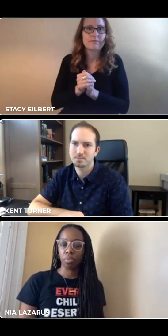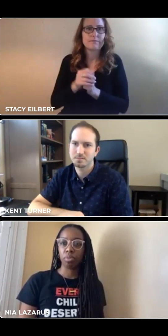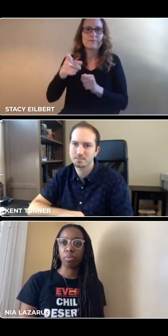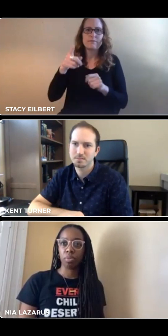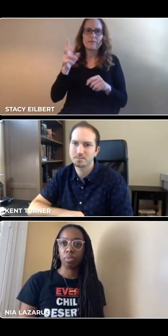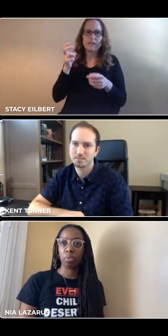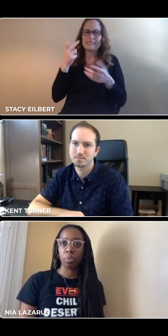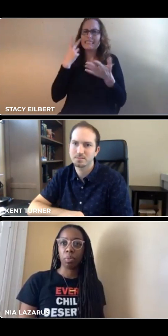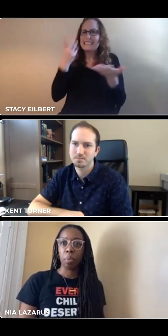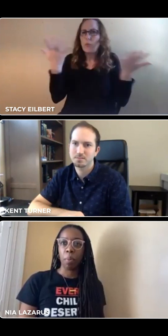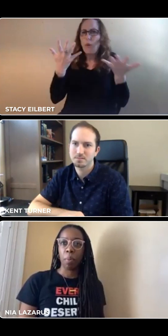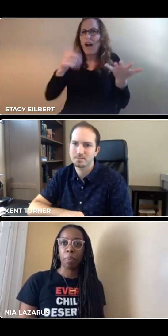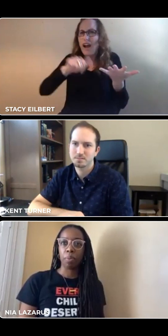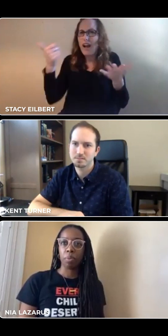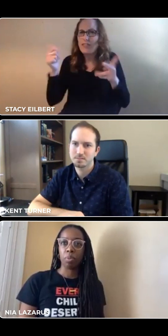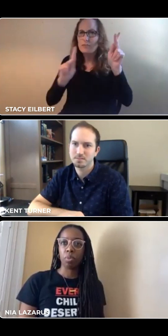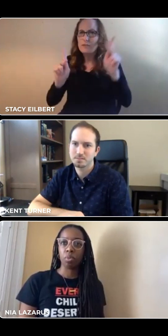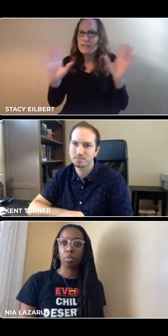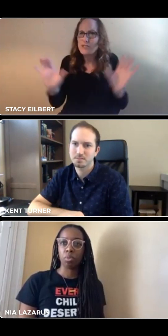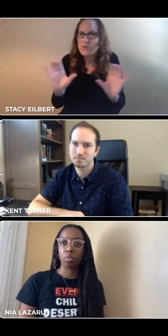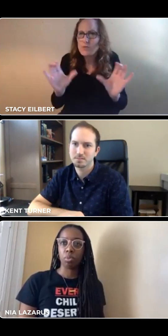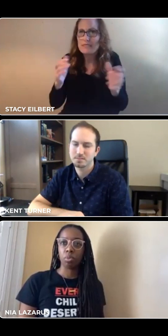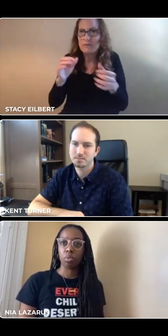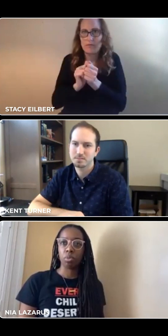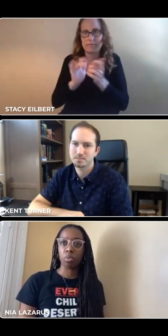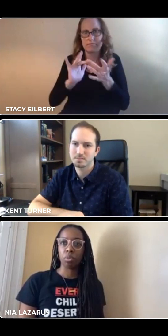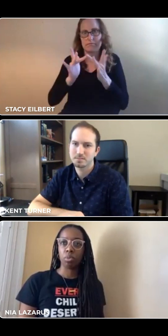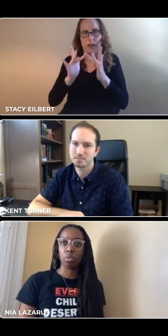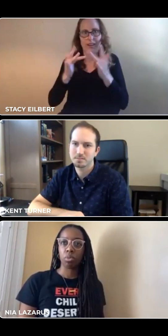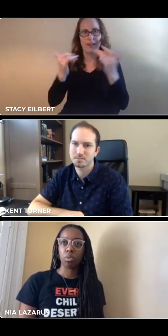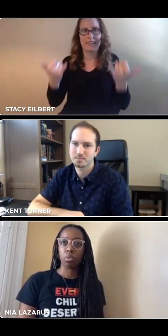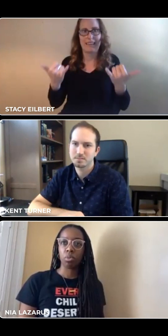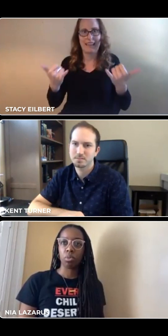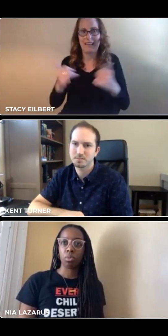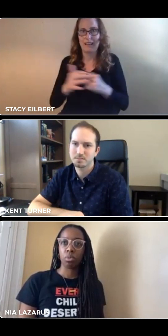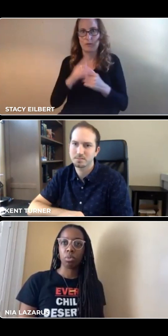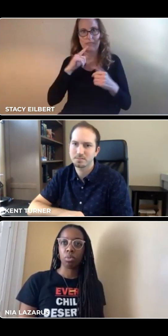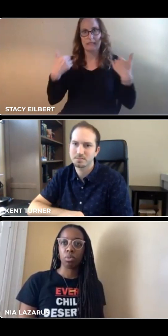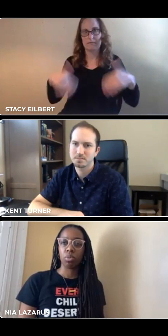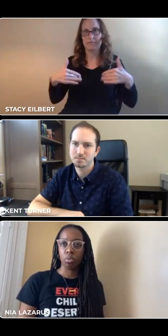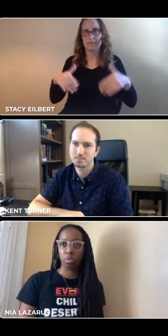have experience in this field of teaching. We also want to see what others are doing